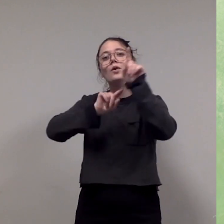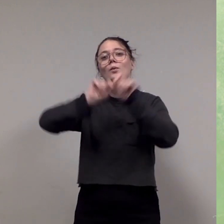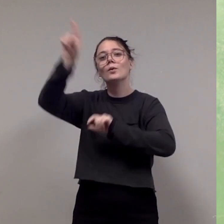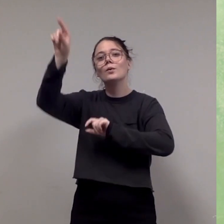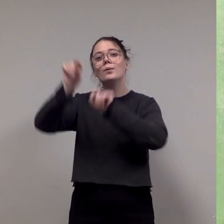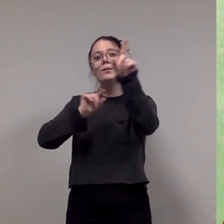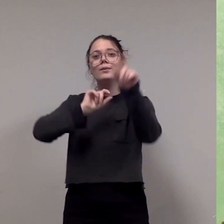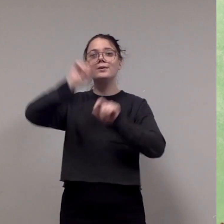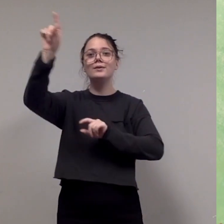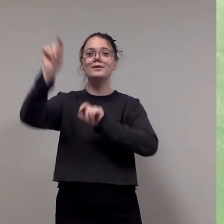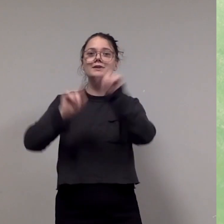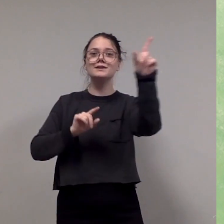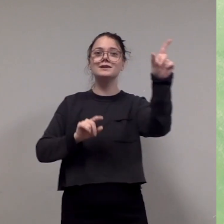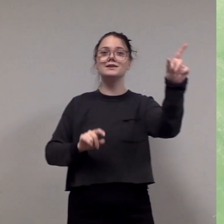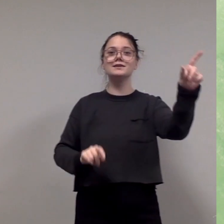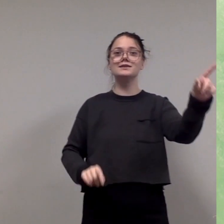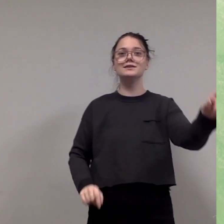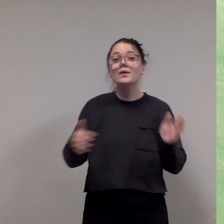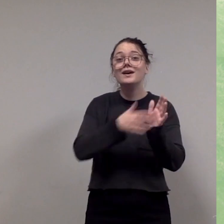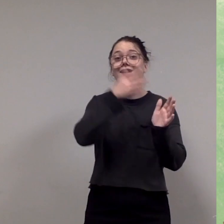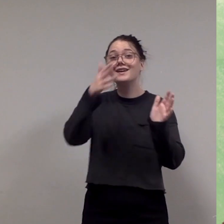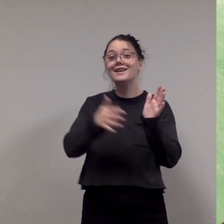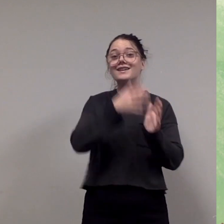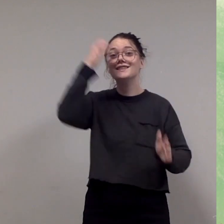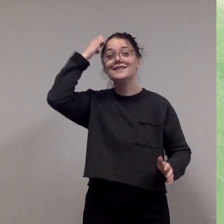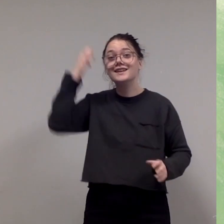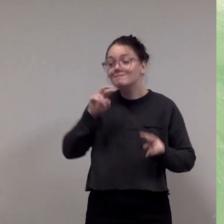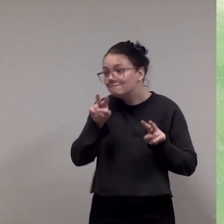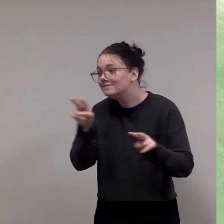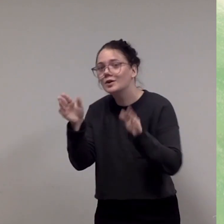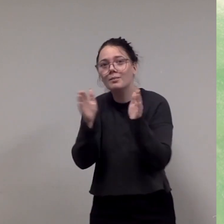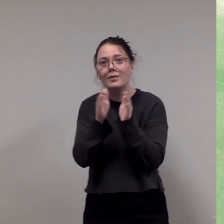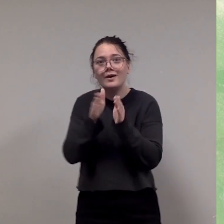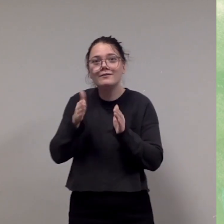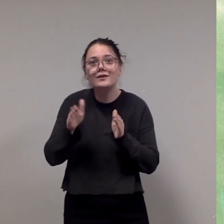Occasionally she sees a small fish and wonders if, one day